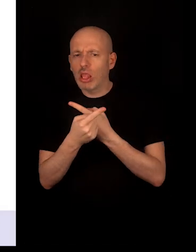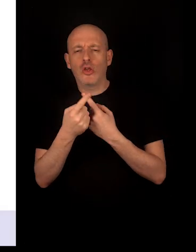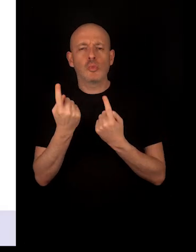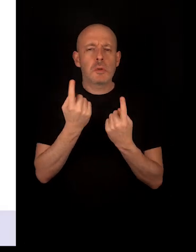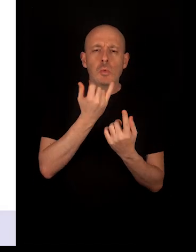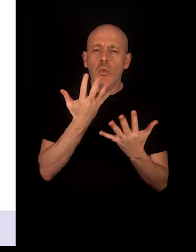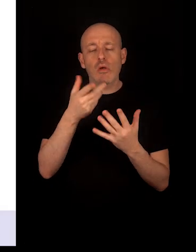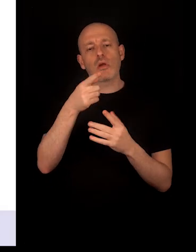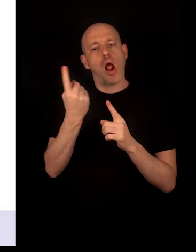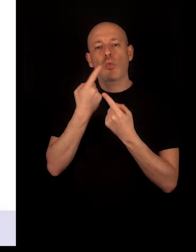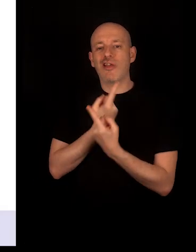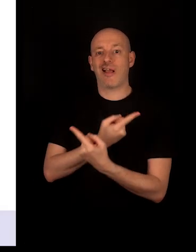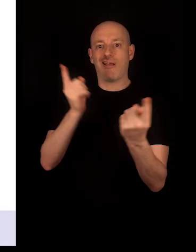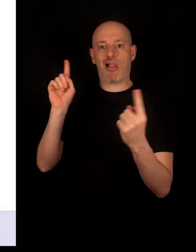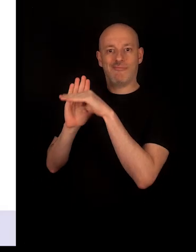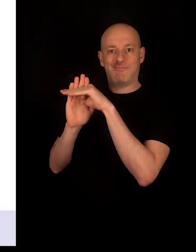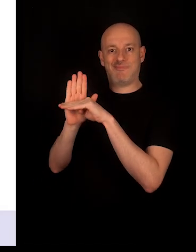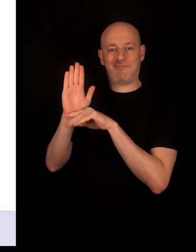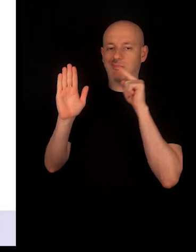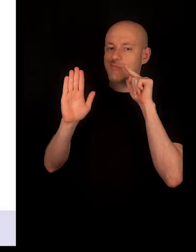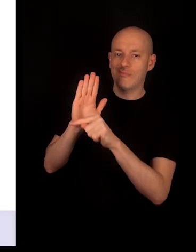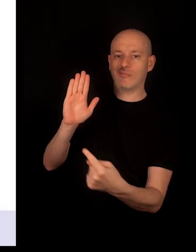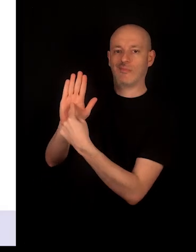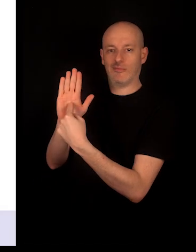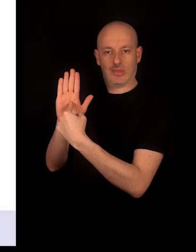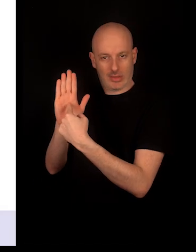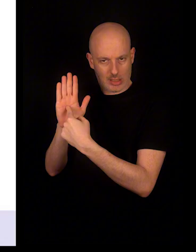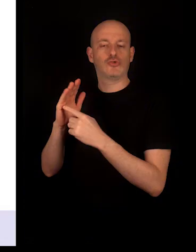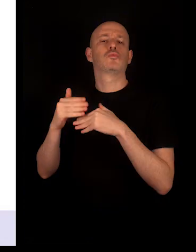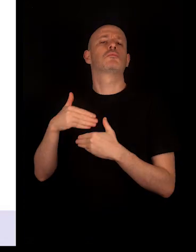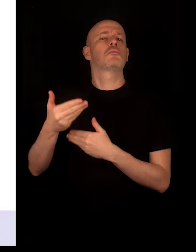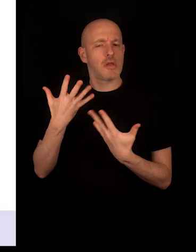And in case of doubt or discrepancies, please always refer to the call